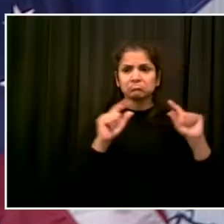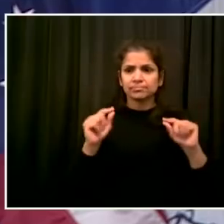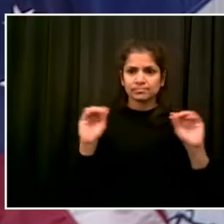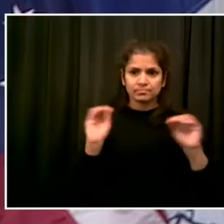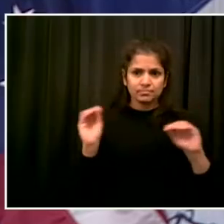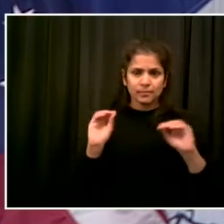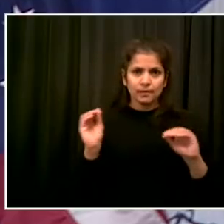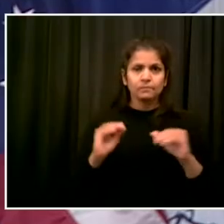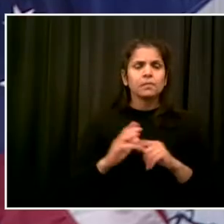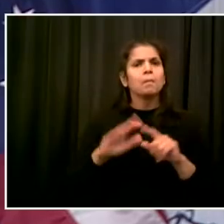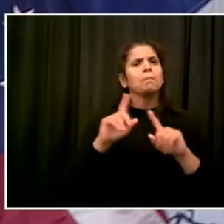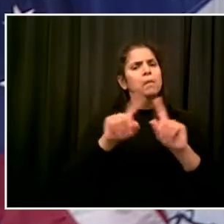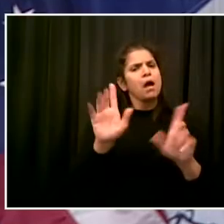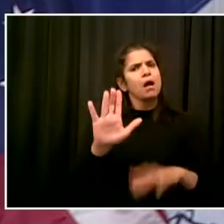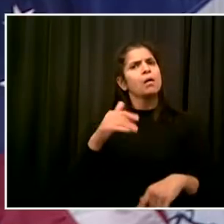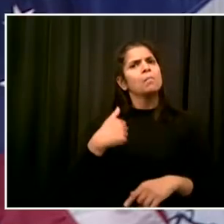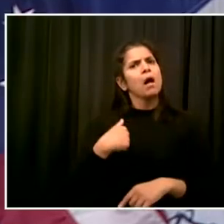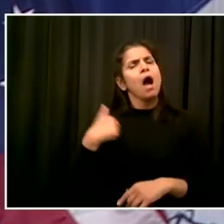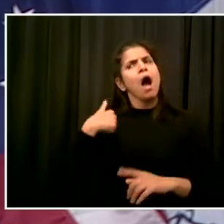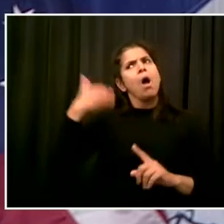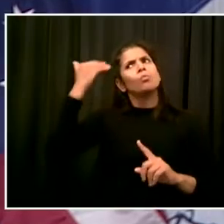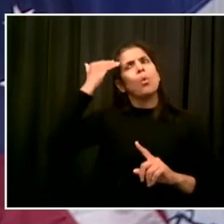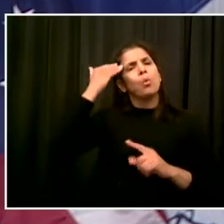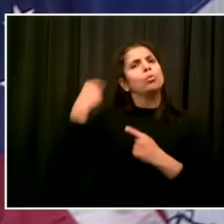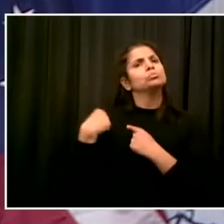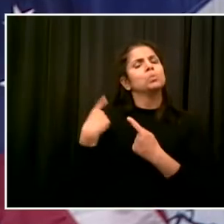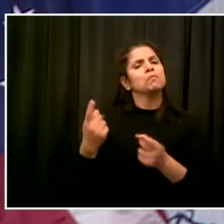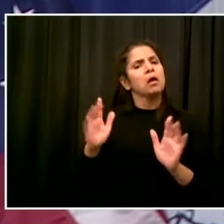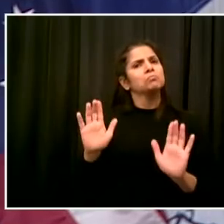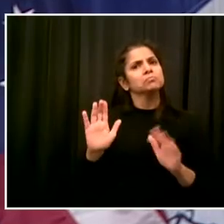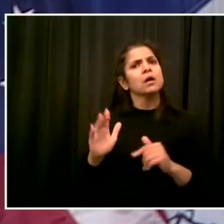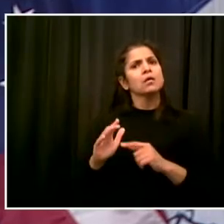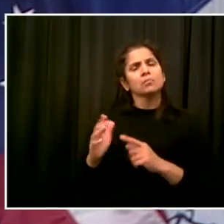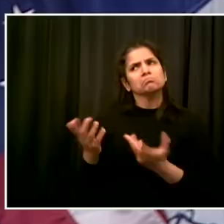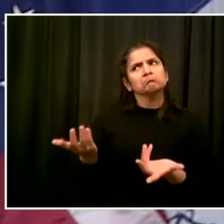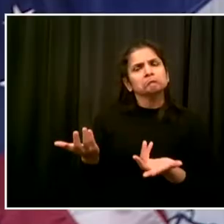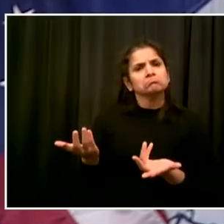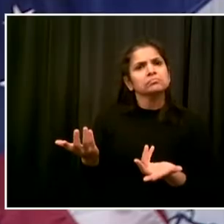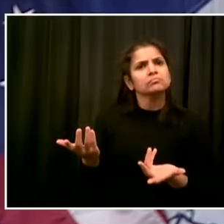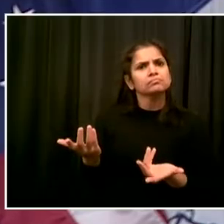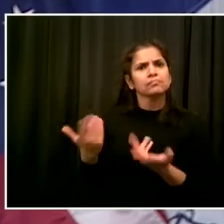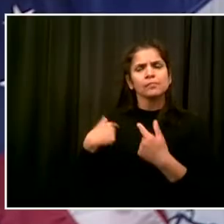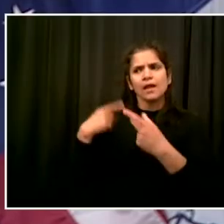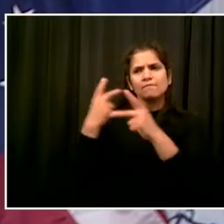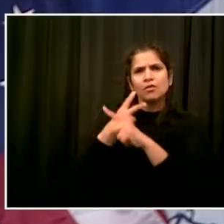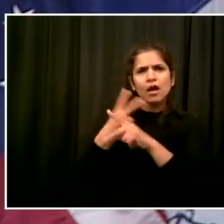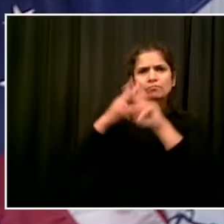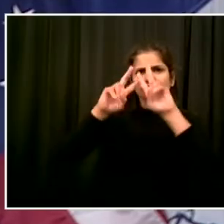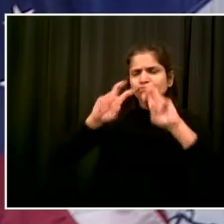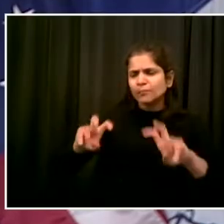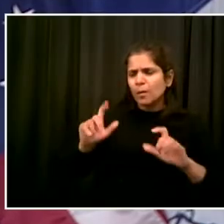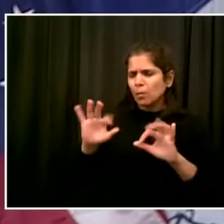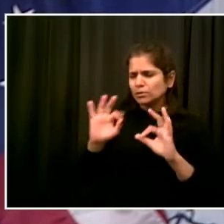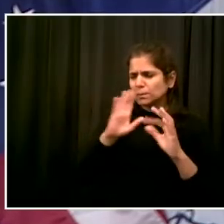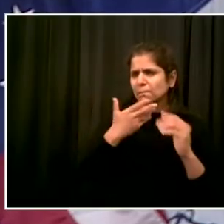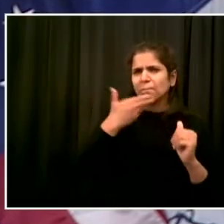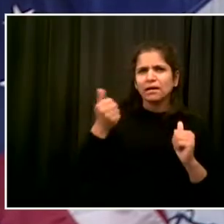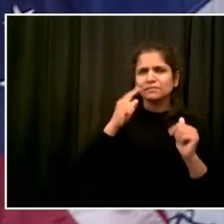ETH DETAILS TO OUR TEAM DAN WE CAN CERTAINLY GIVE YOU MORE INFORMAOTINN O AINN DIVIDUAL SITUATION.